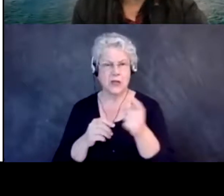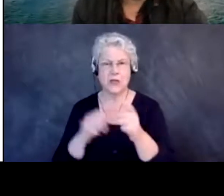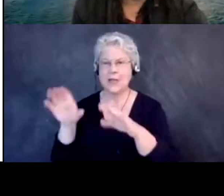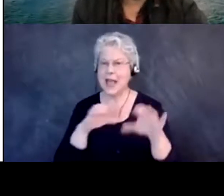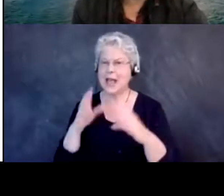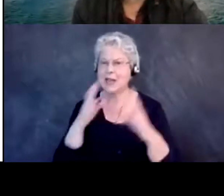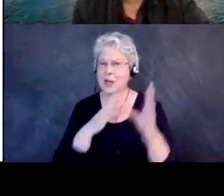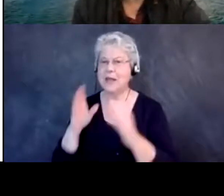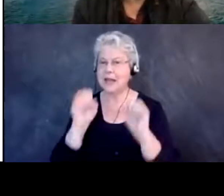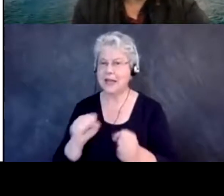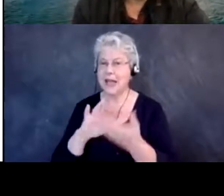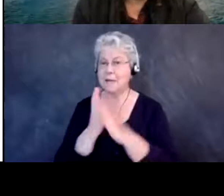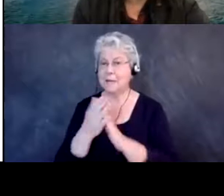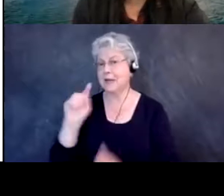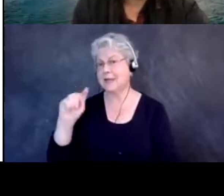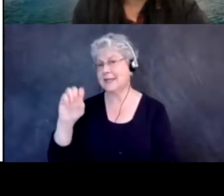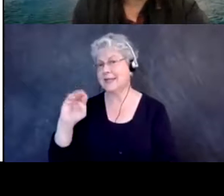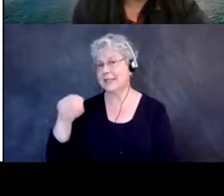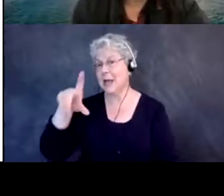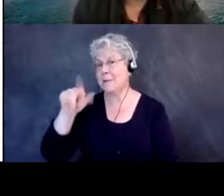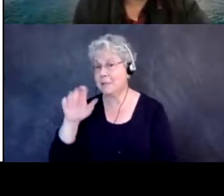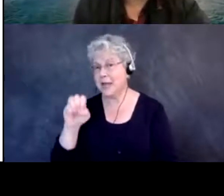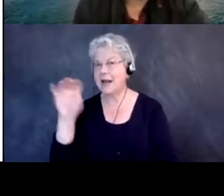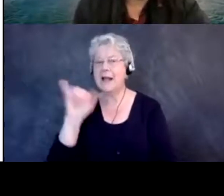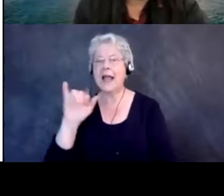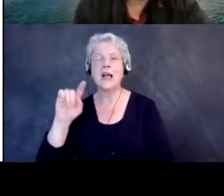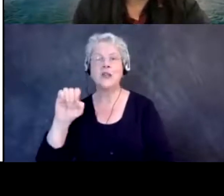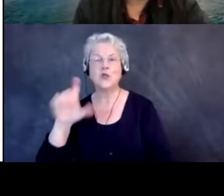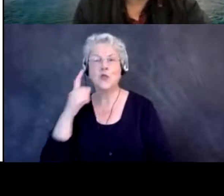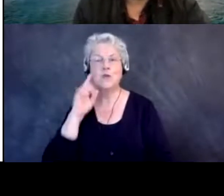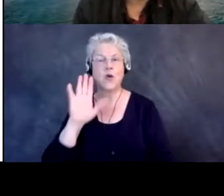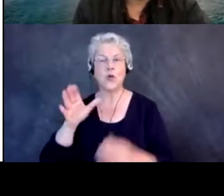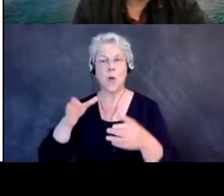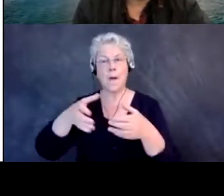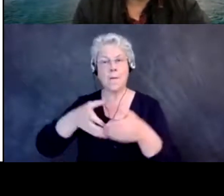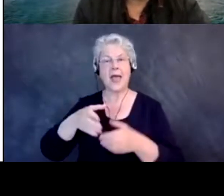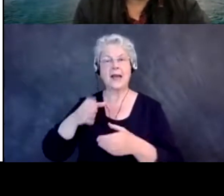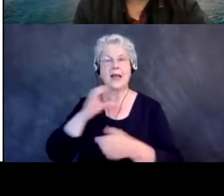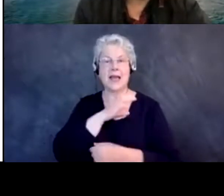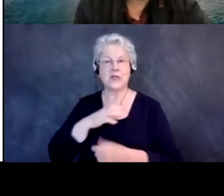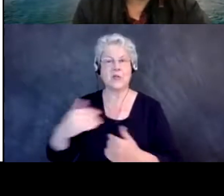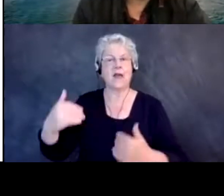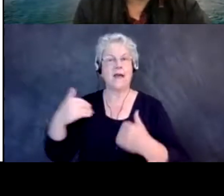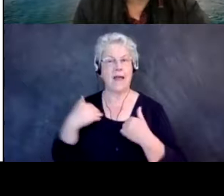template. It can be a tool for your band council to have in their back pocket when they go out to